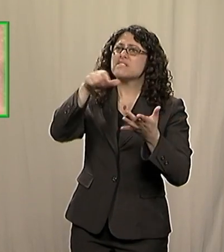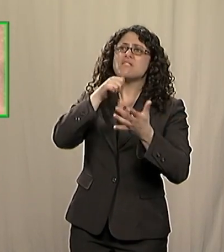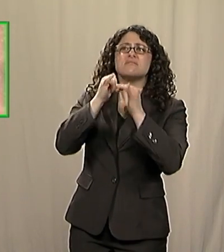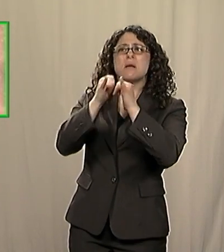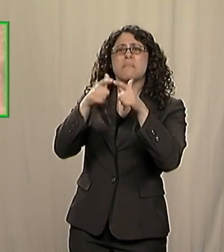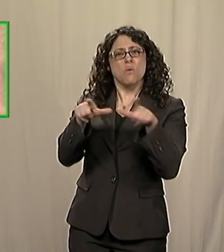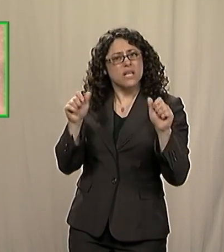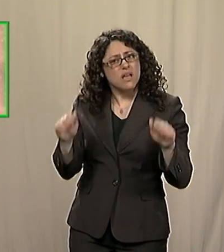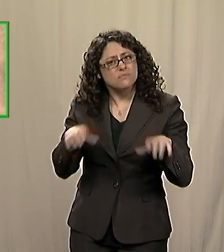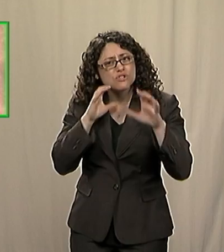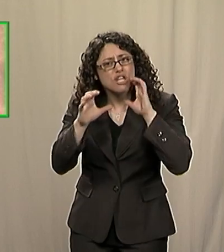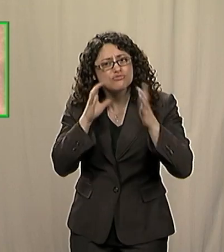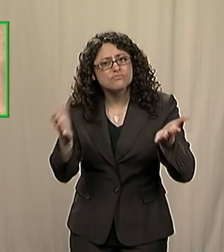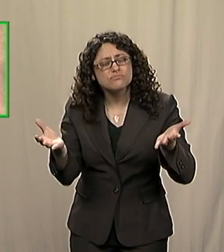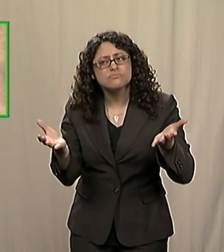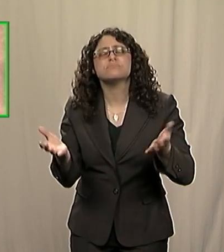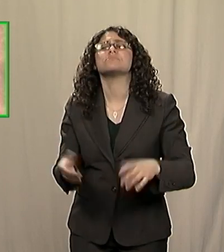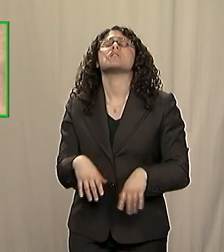Obviously, with not as much success.